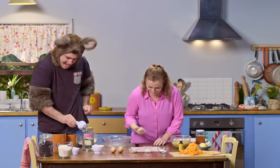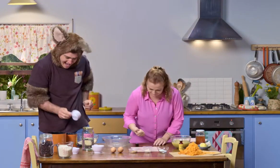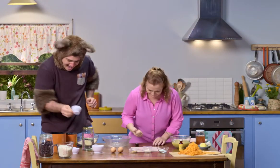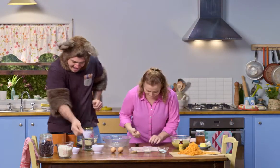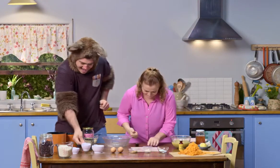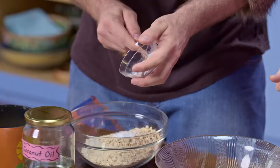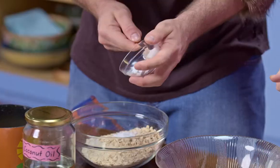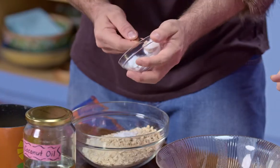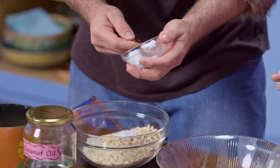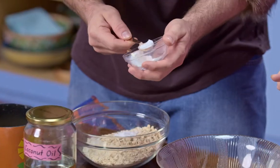Great. Ha, ha.